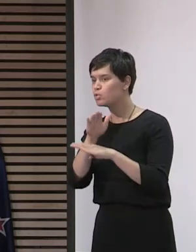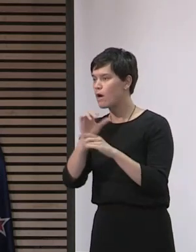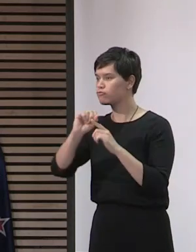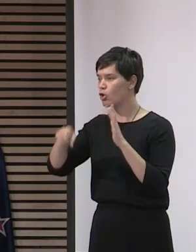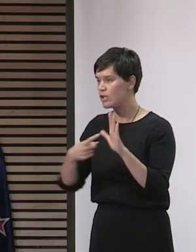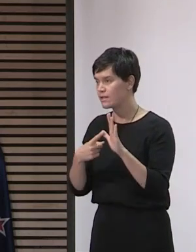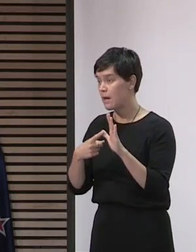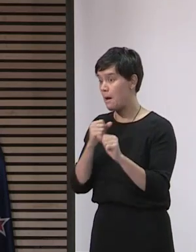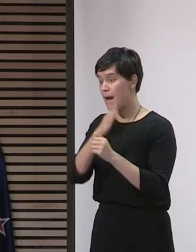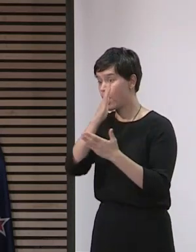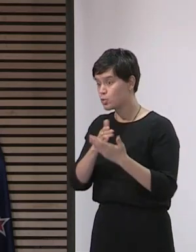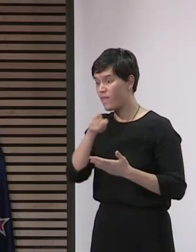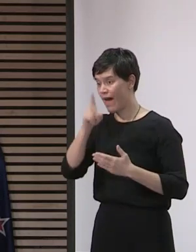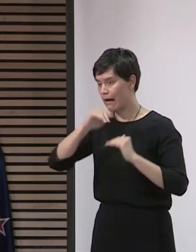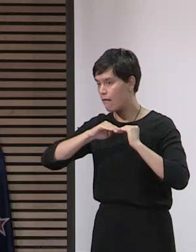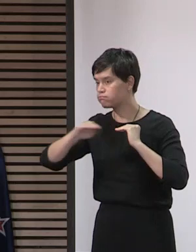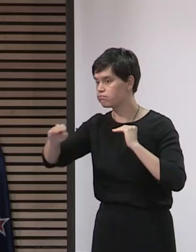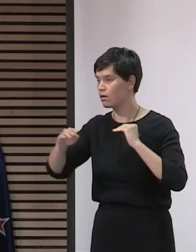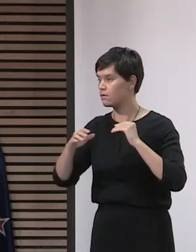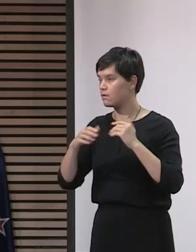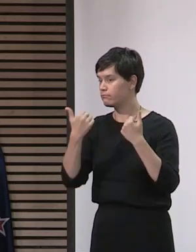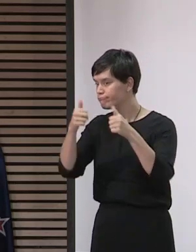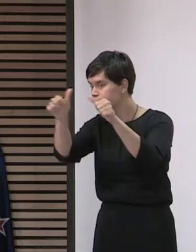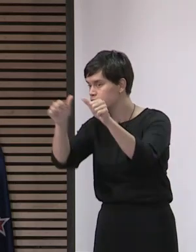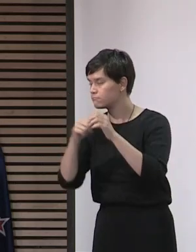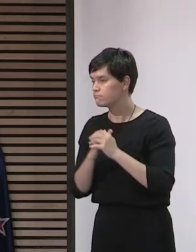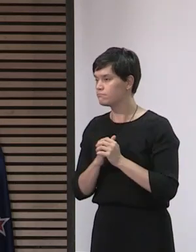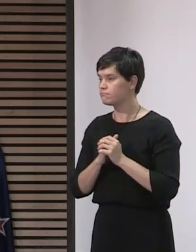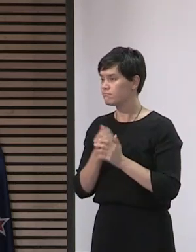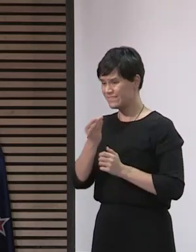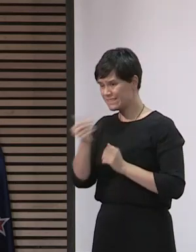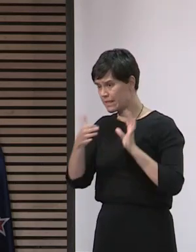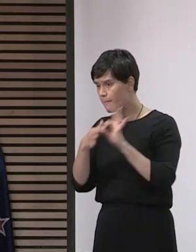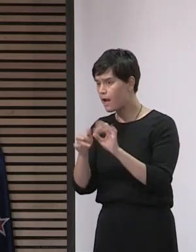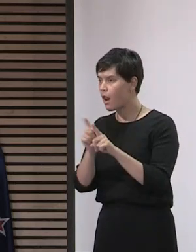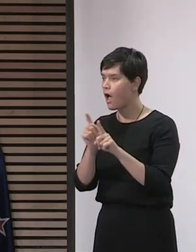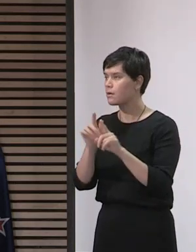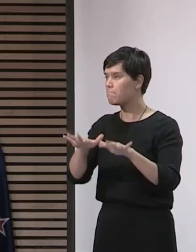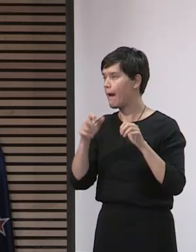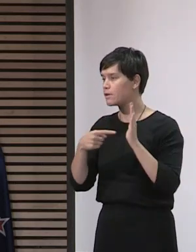projects. But also, future-proofing them. And a